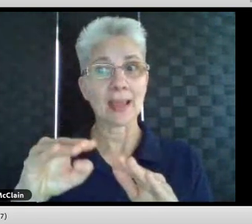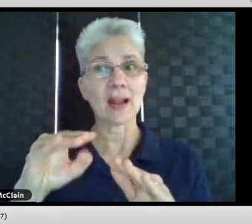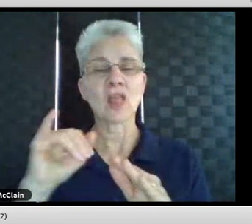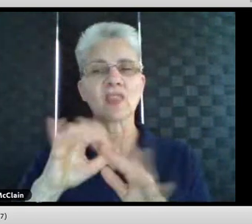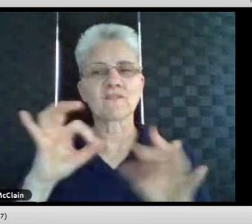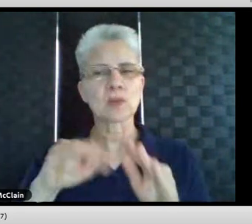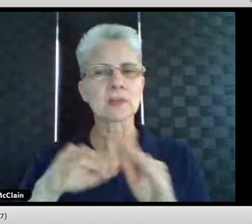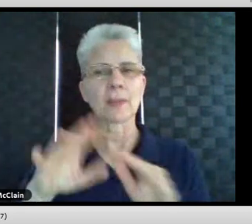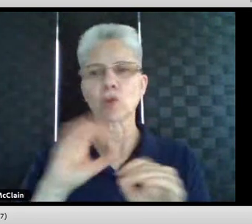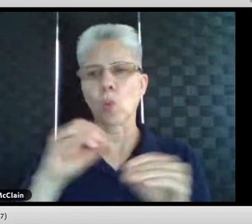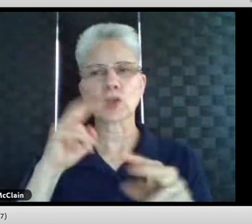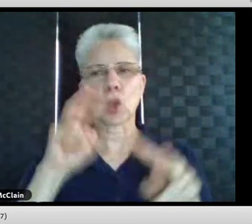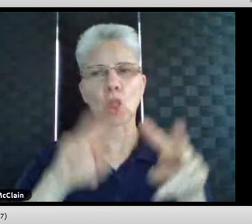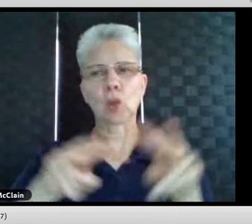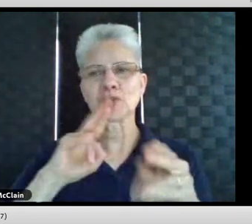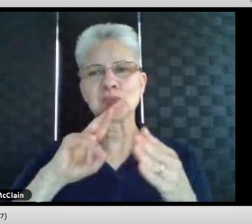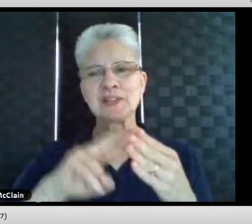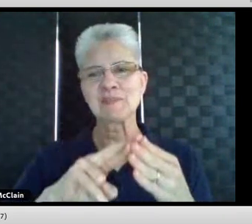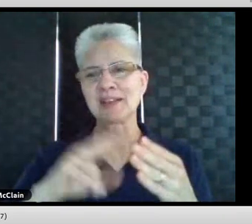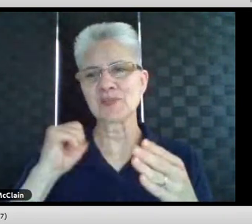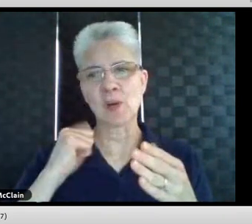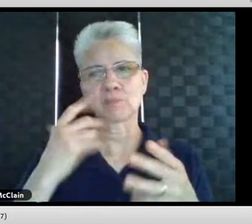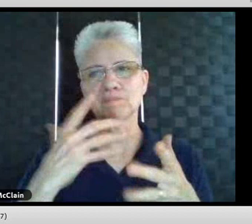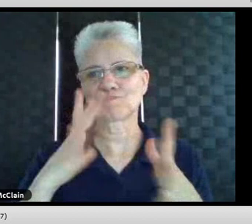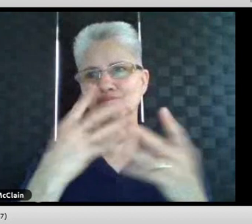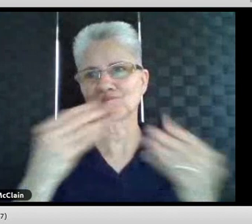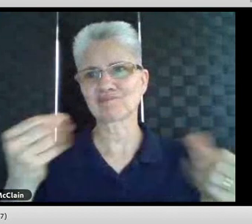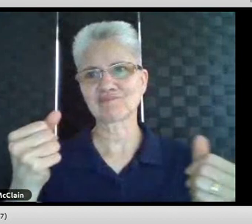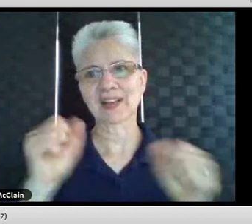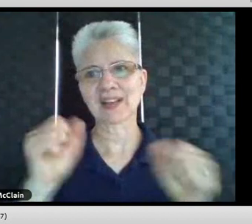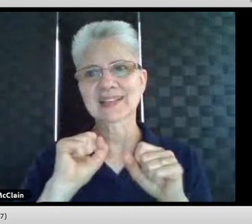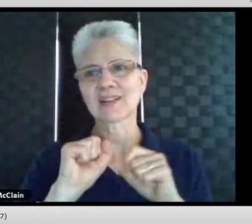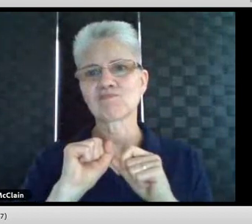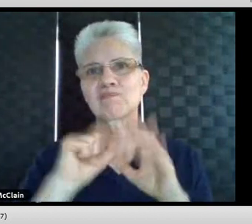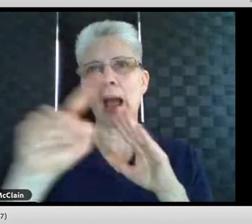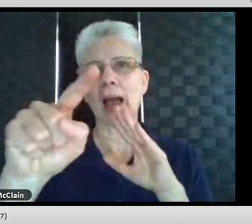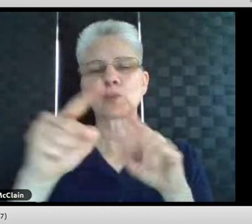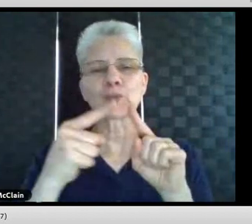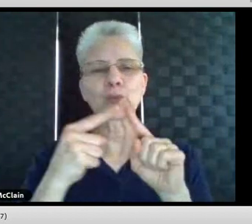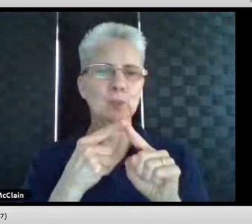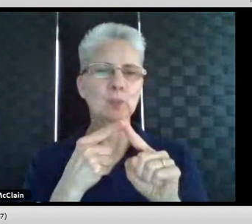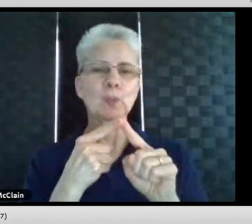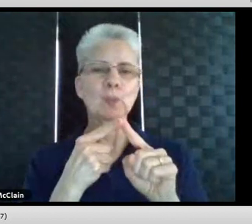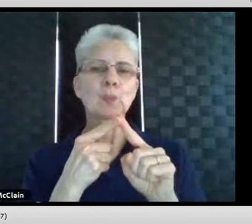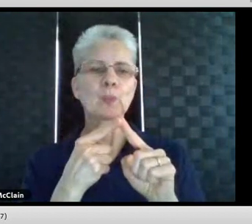and you'll have no way to look at your responses because it just goes to a, like I said, it goes to a place